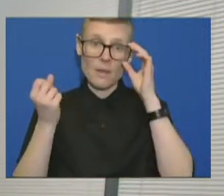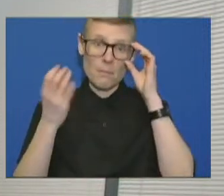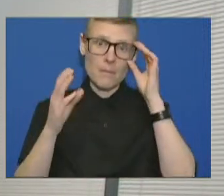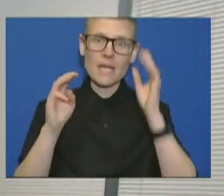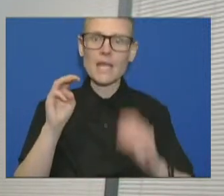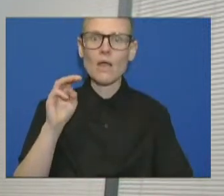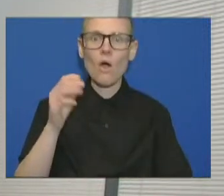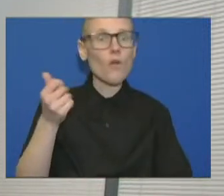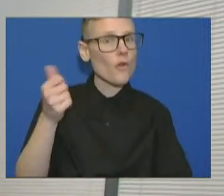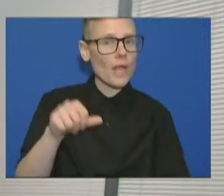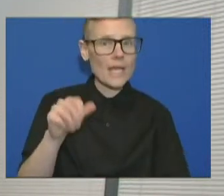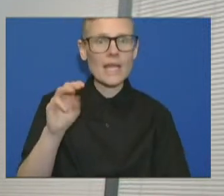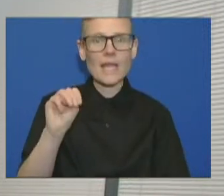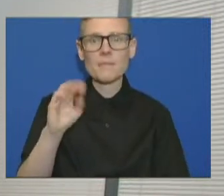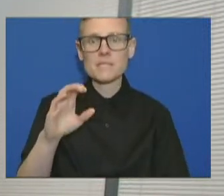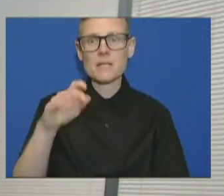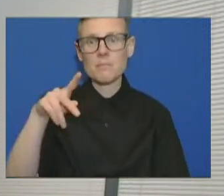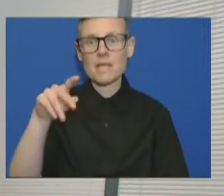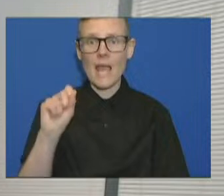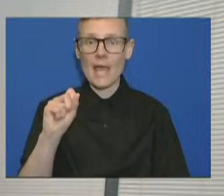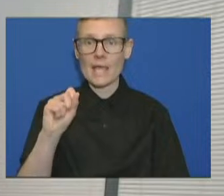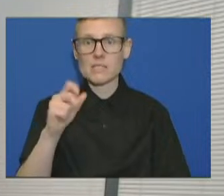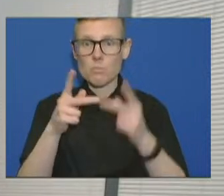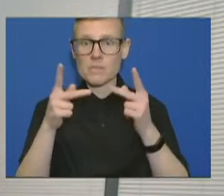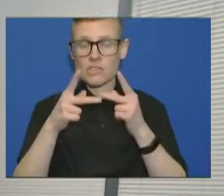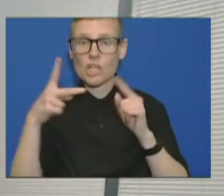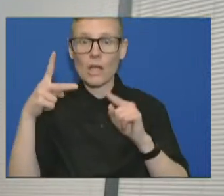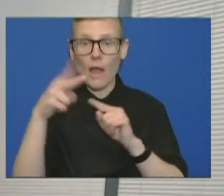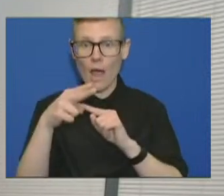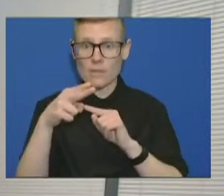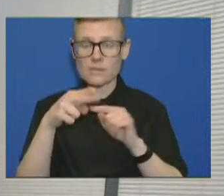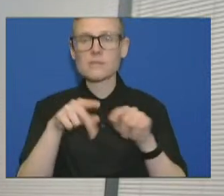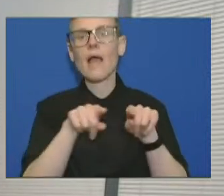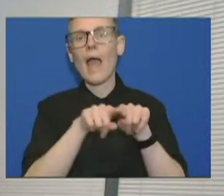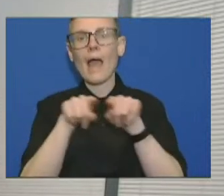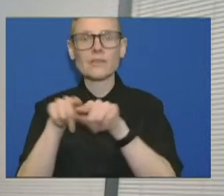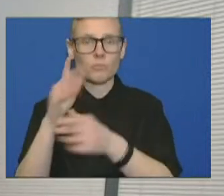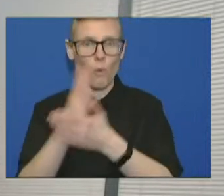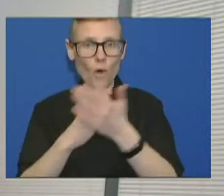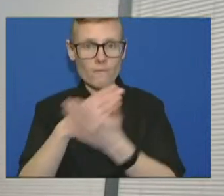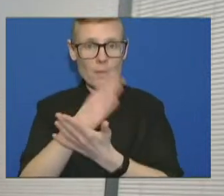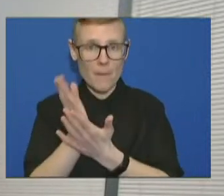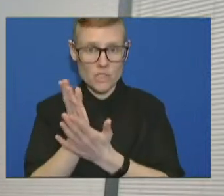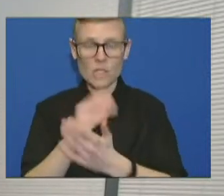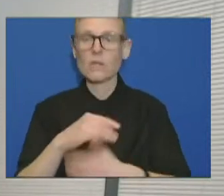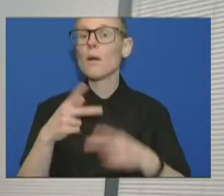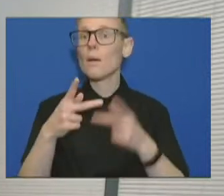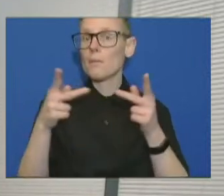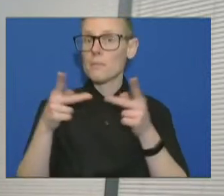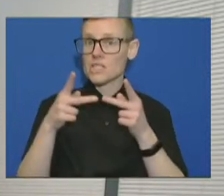Great question. Anonymous user asks are there many M.C.P.S? Are